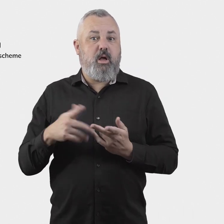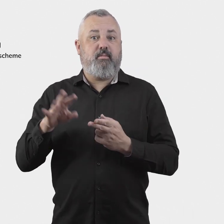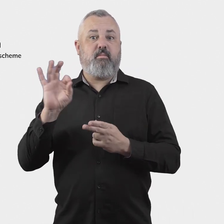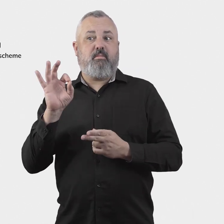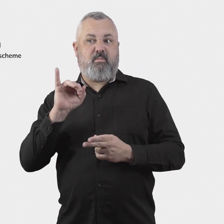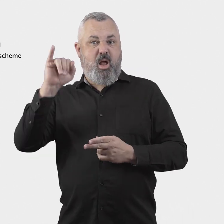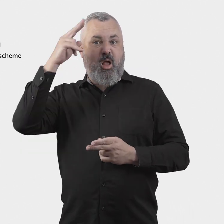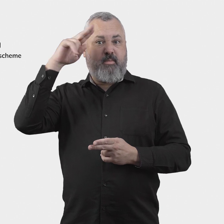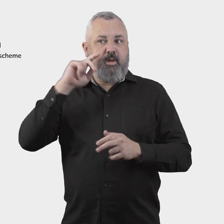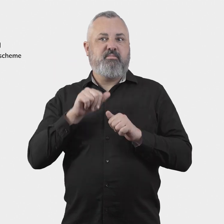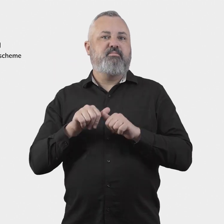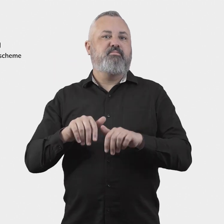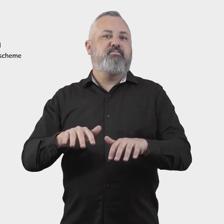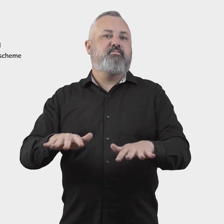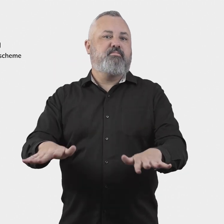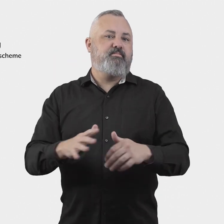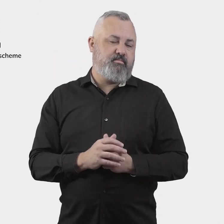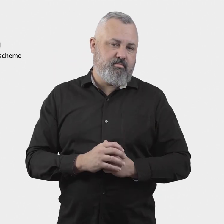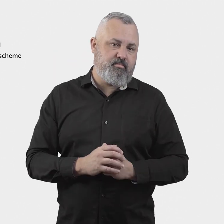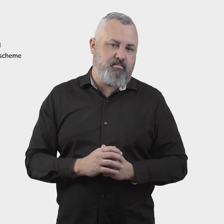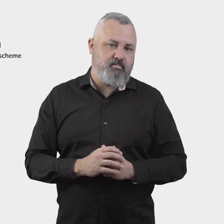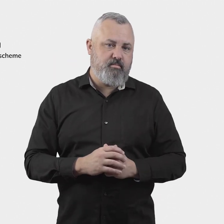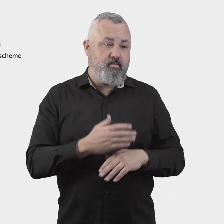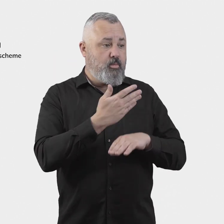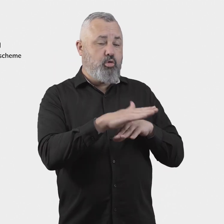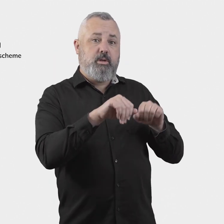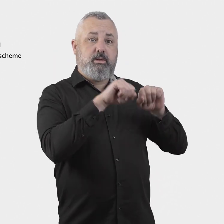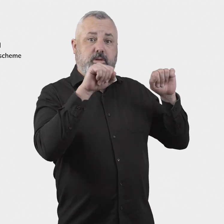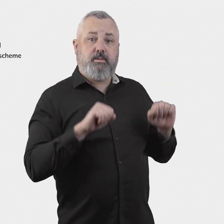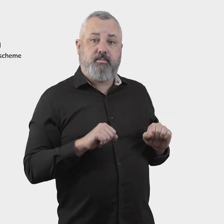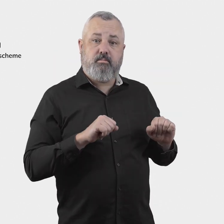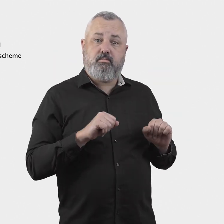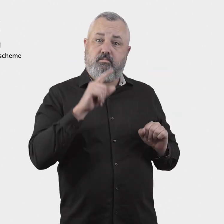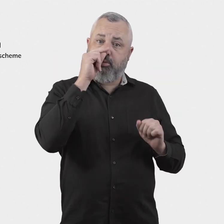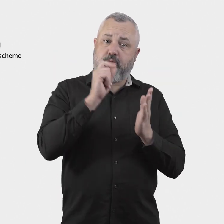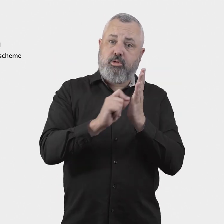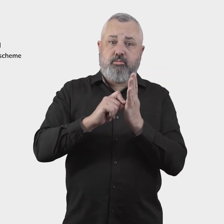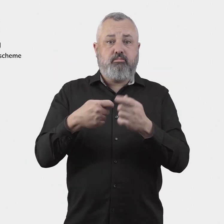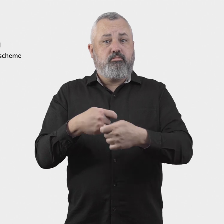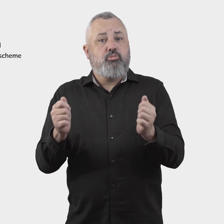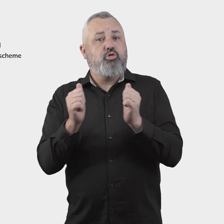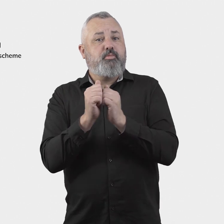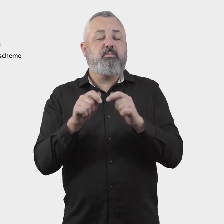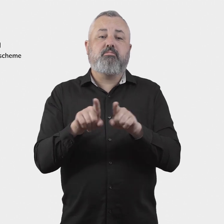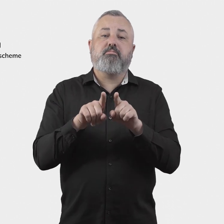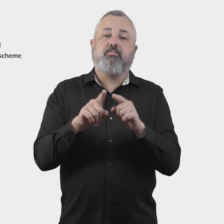avoid inappropriate practices that could cause reputational damage if publicised. Publications by the ombuds scheme may include: